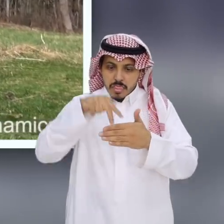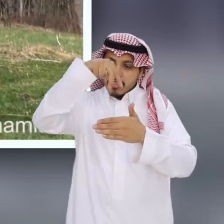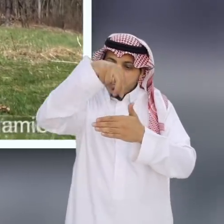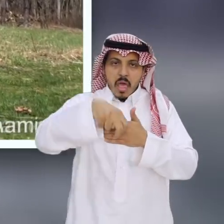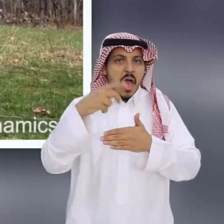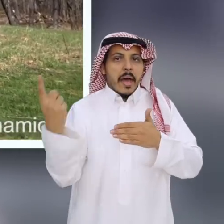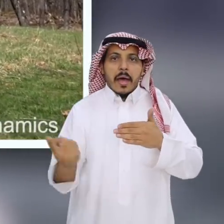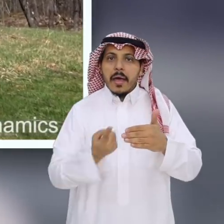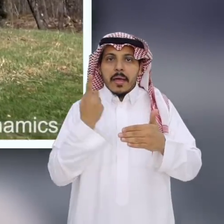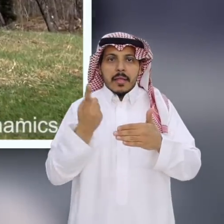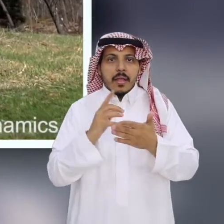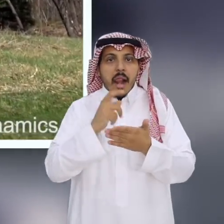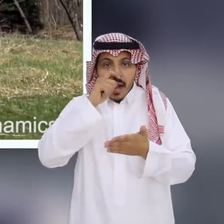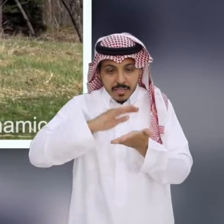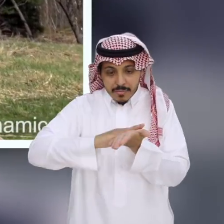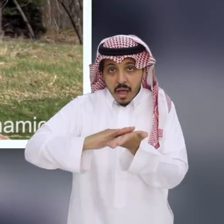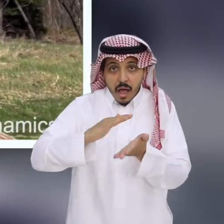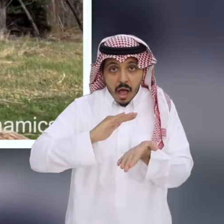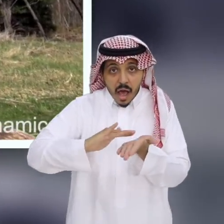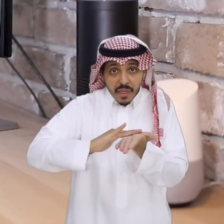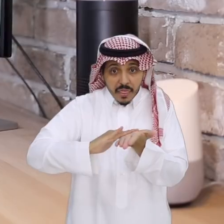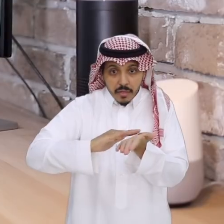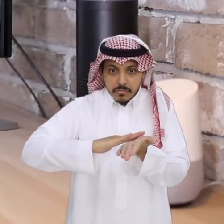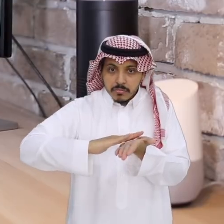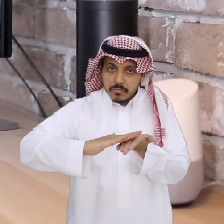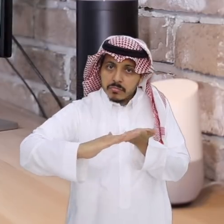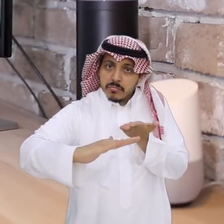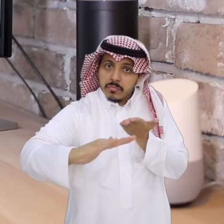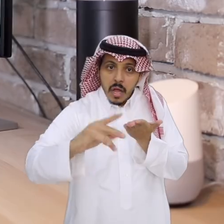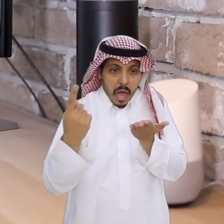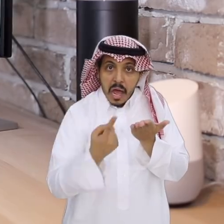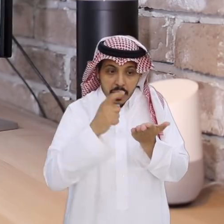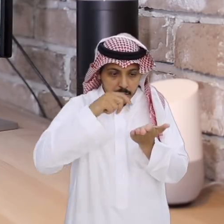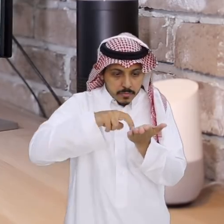The third thing is, it doesn't need a flat surface to walk on.